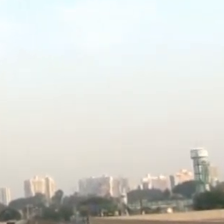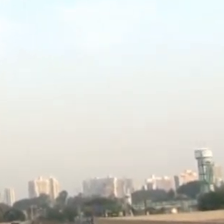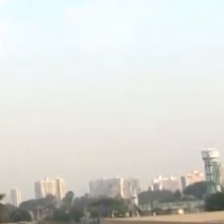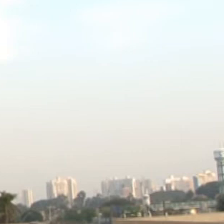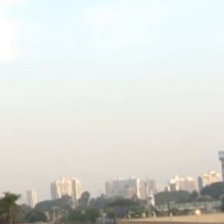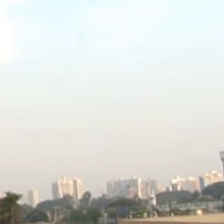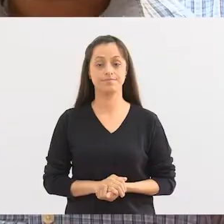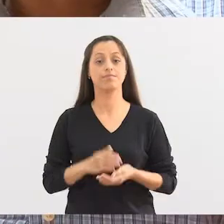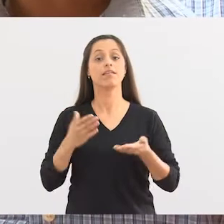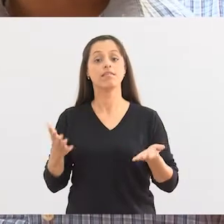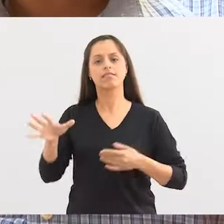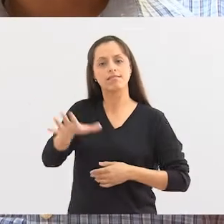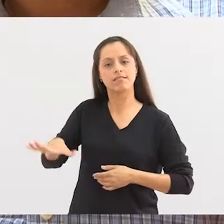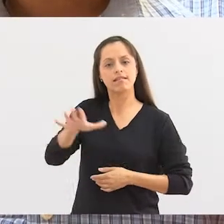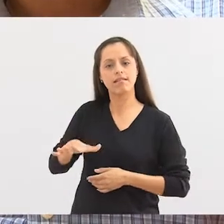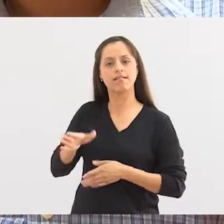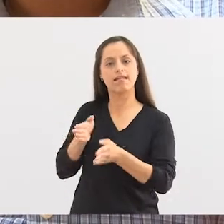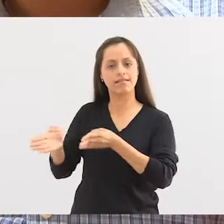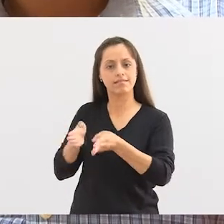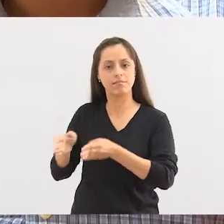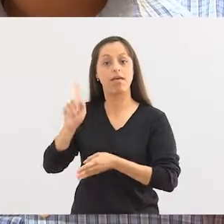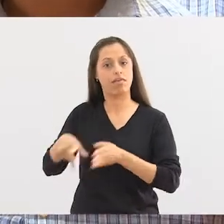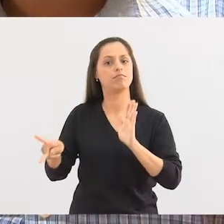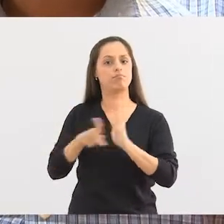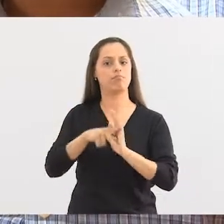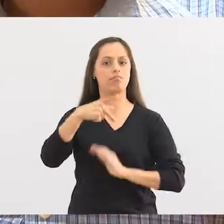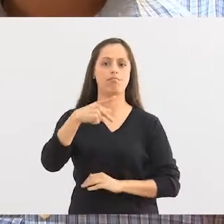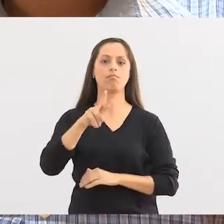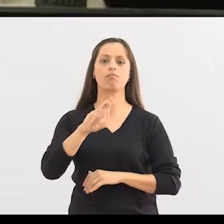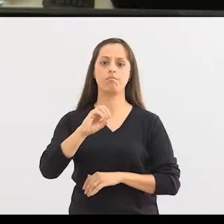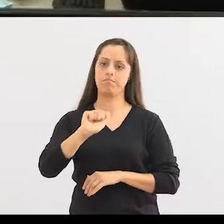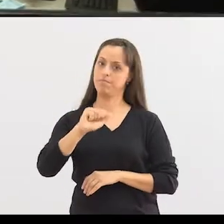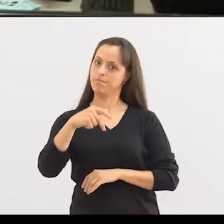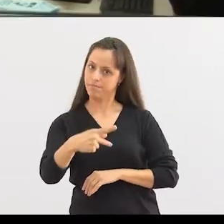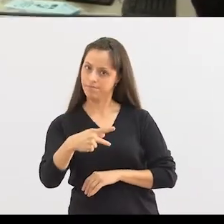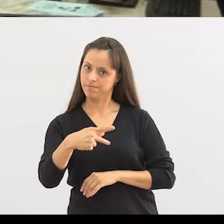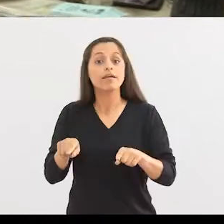To think about it all the time